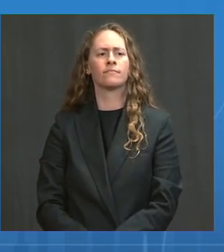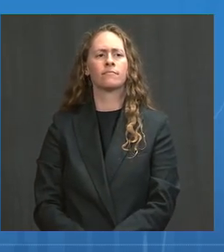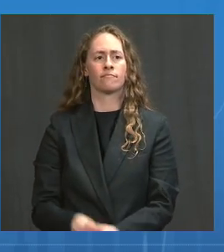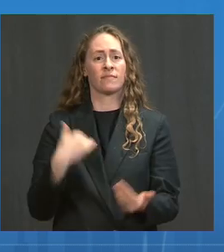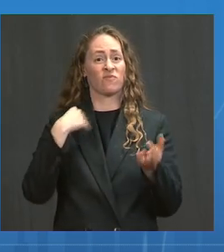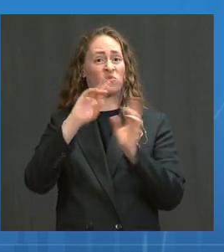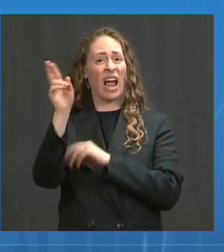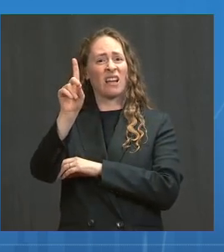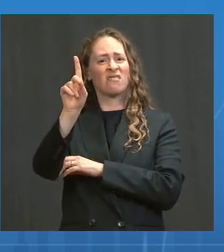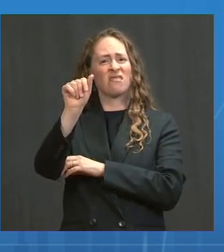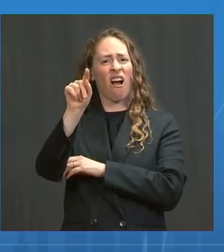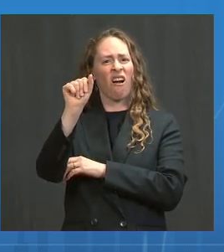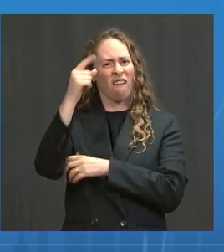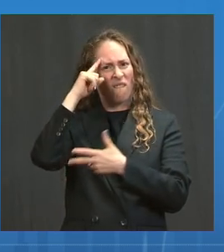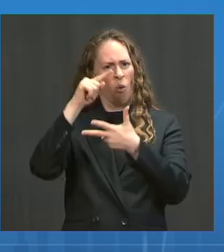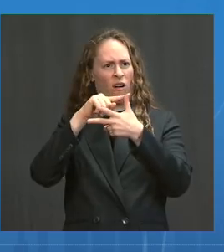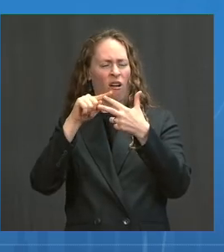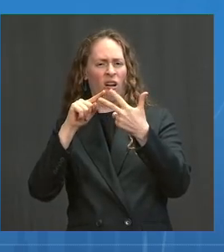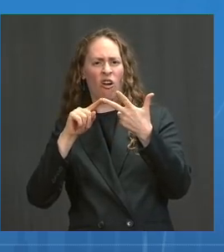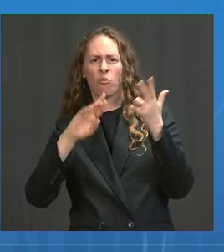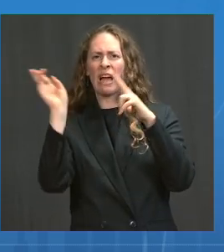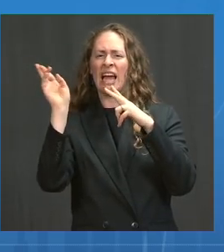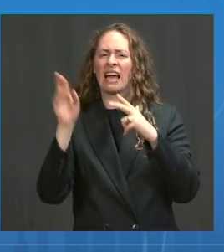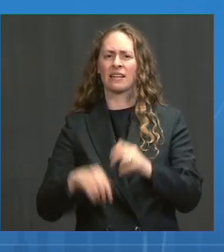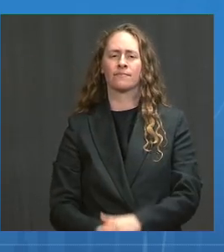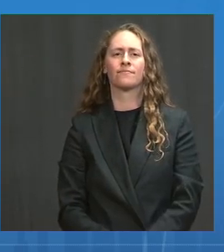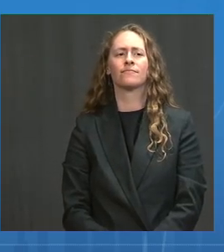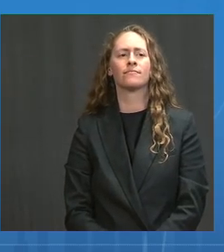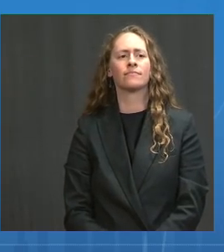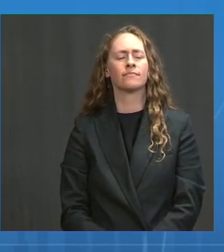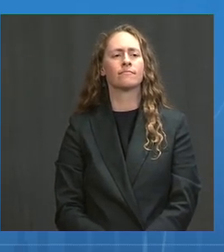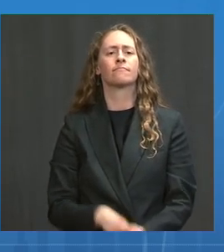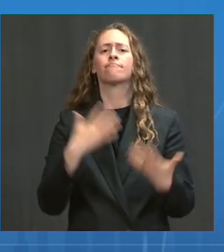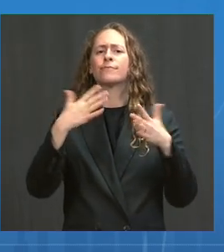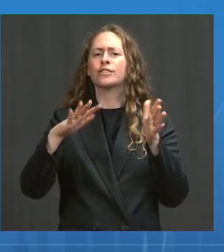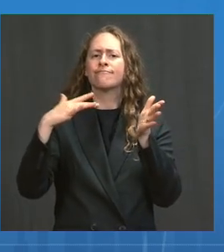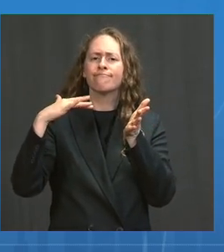Next slide. First, in a study published online on June 14,